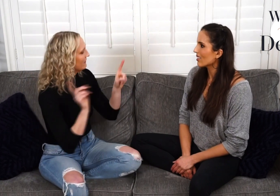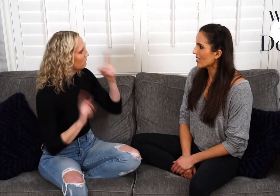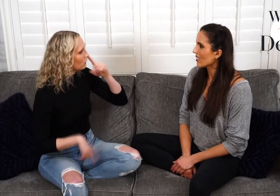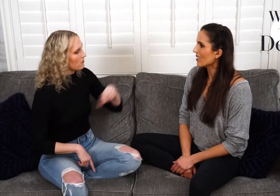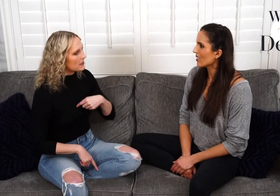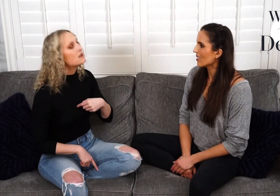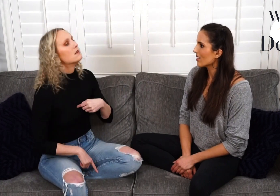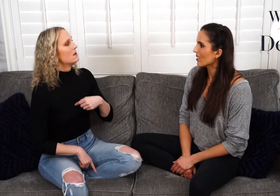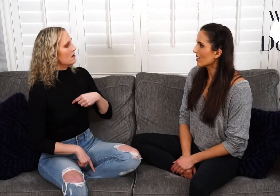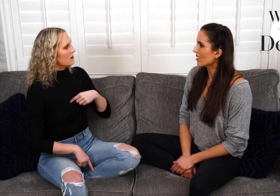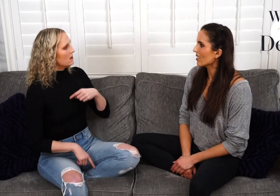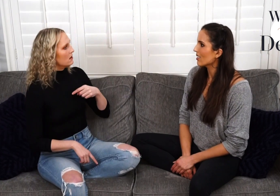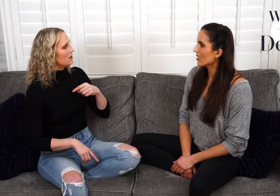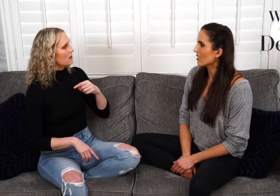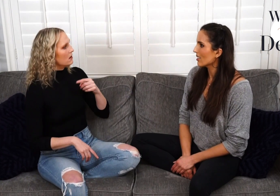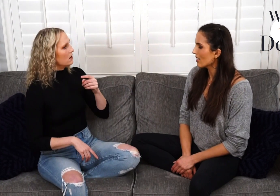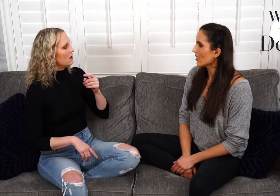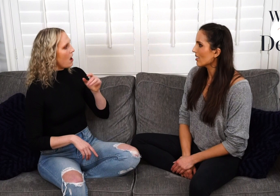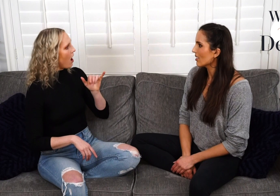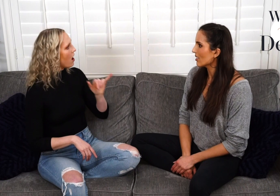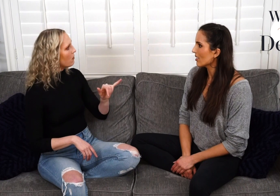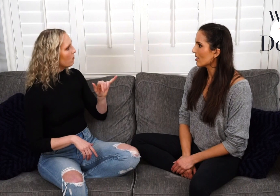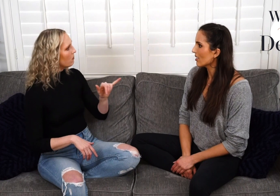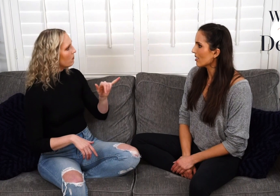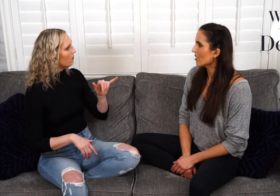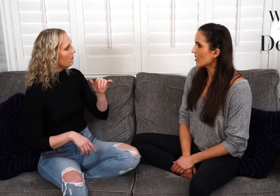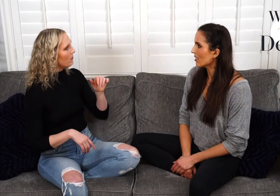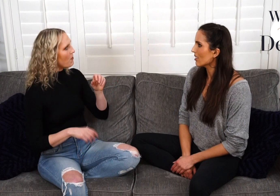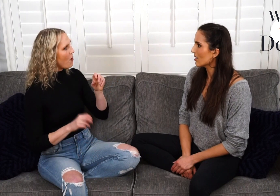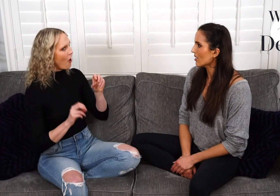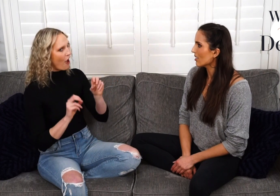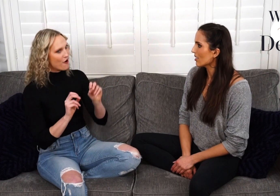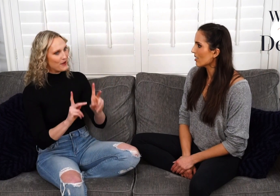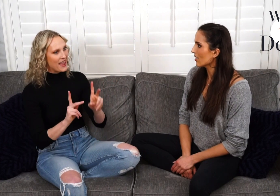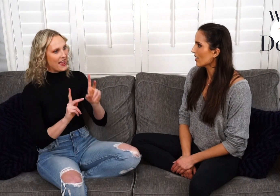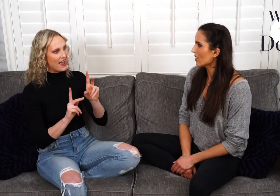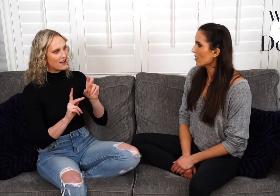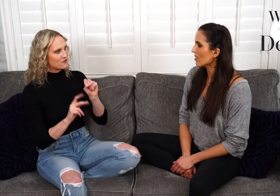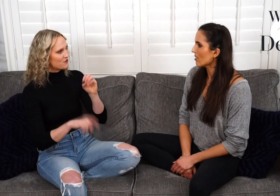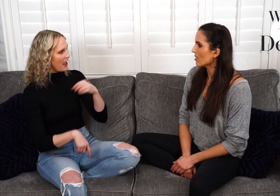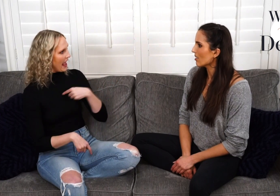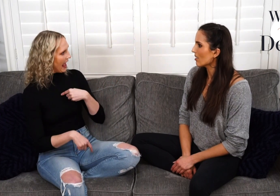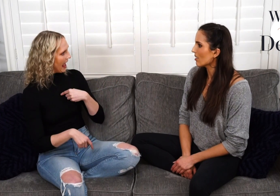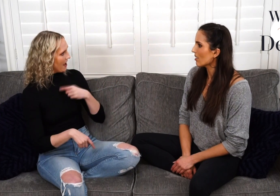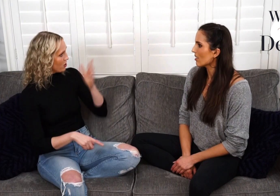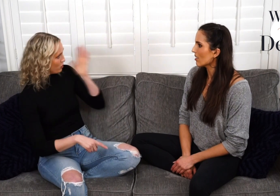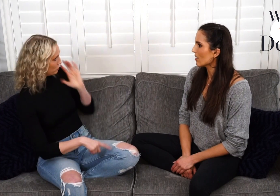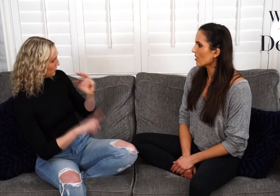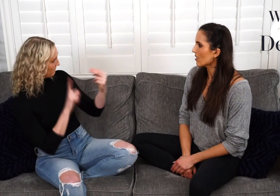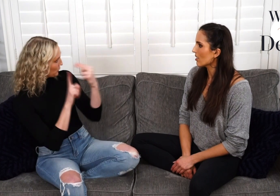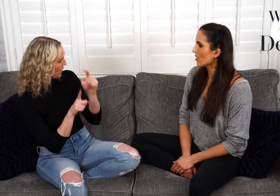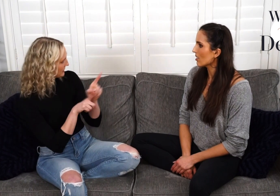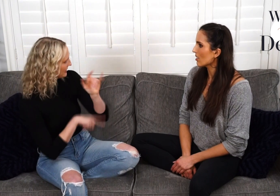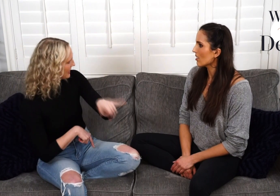a totally different journey. And so for me, that was like, oh I was like, huh? Okay, so, I